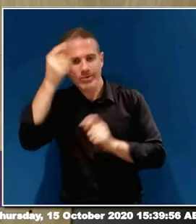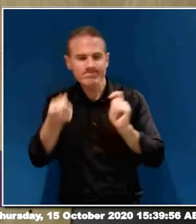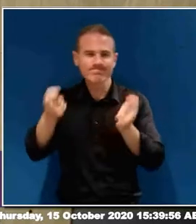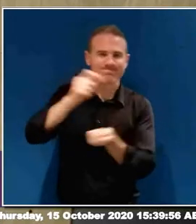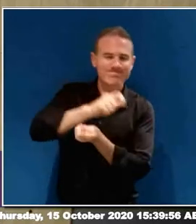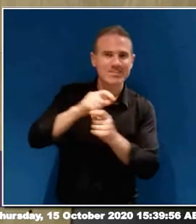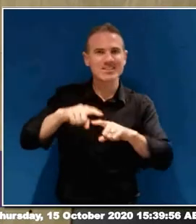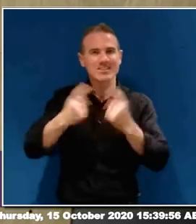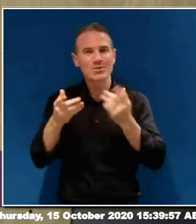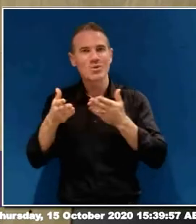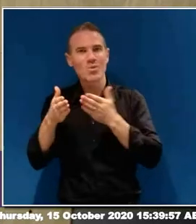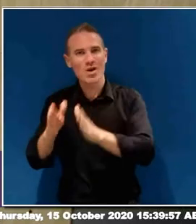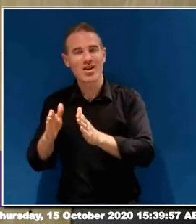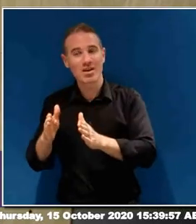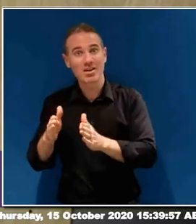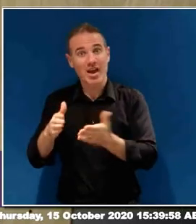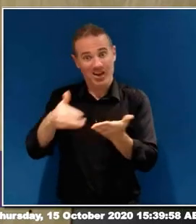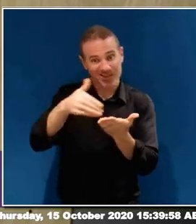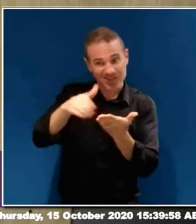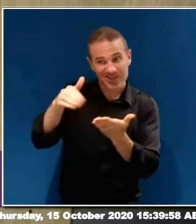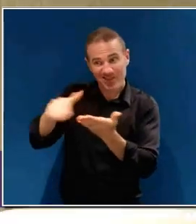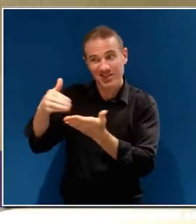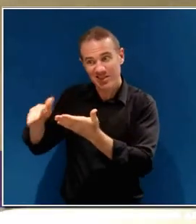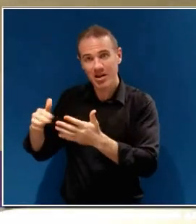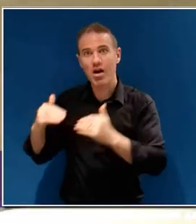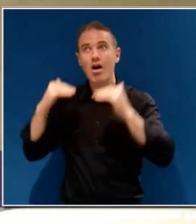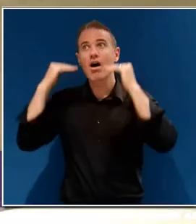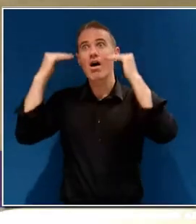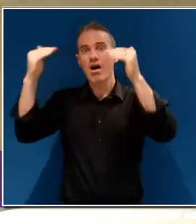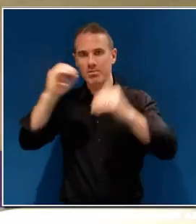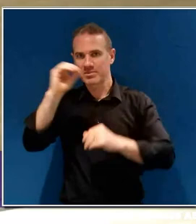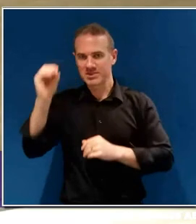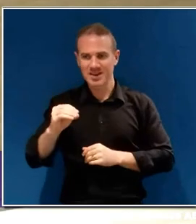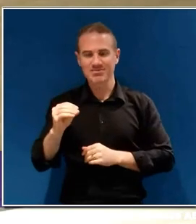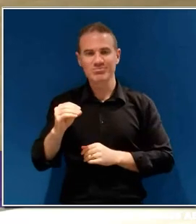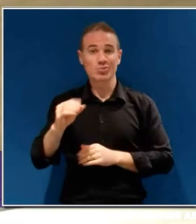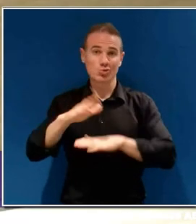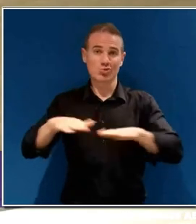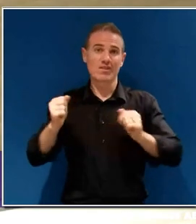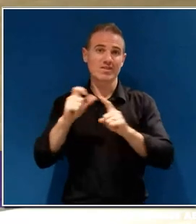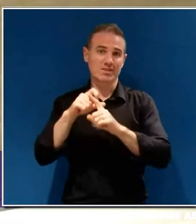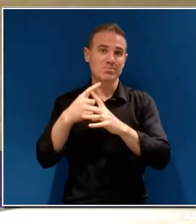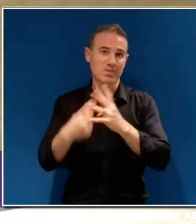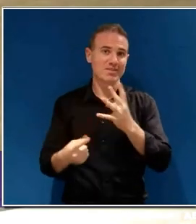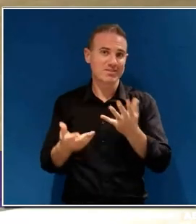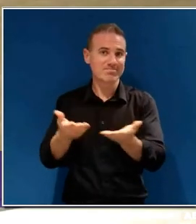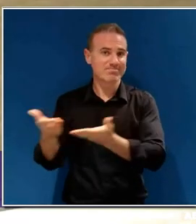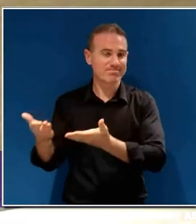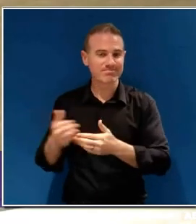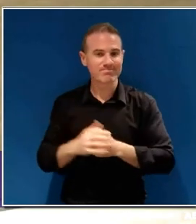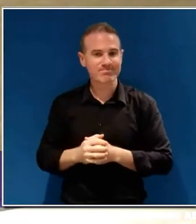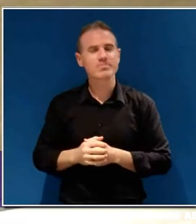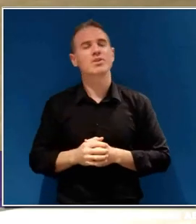So you have observed in your work a path of suspension, re-suspensions sometimes... Yes.